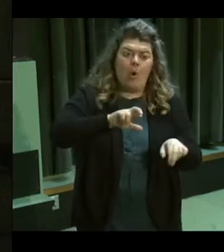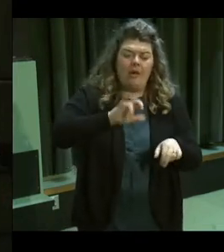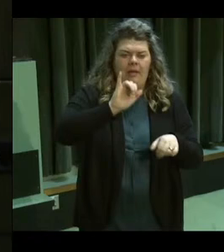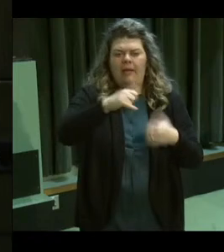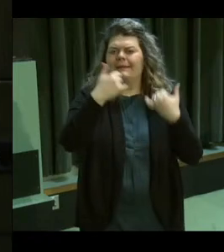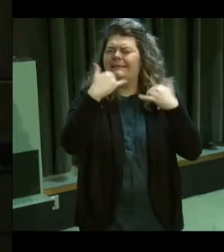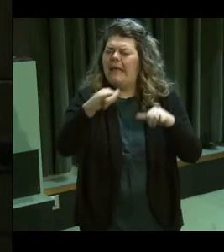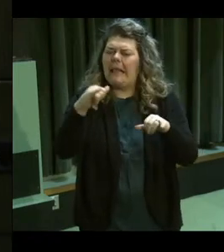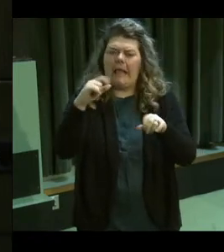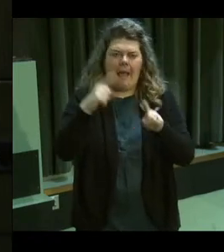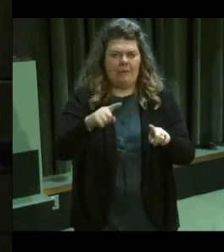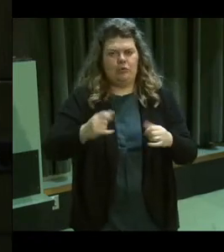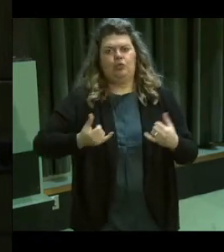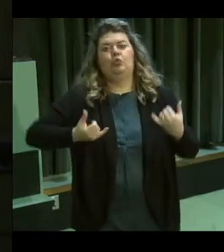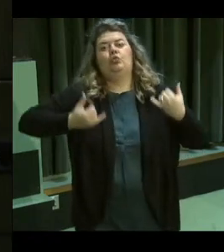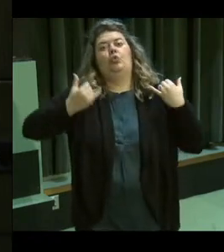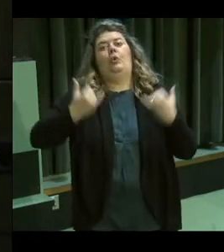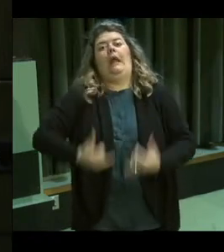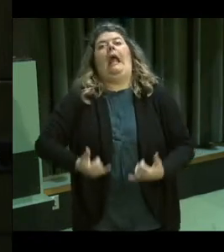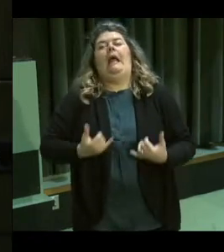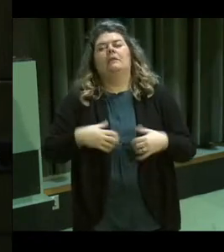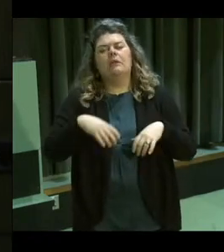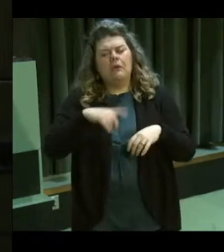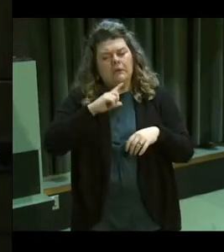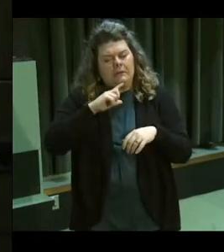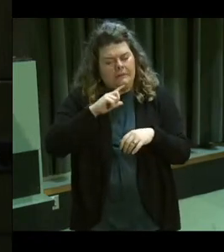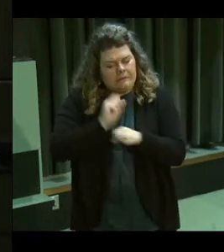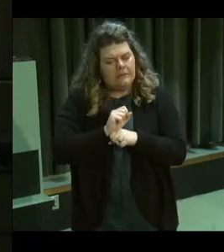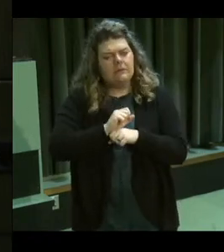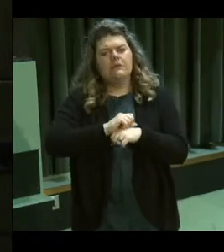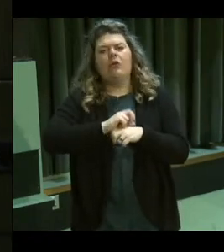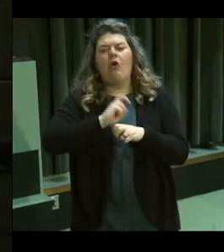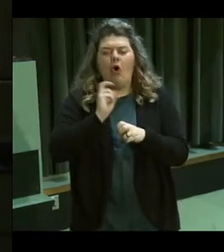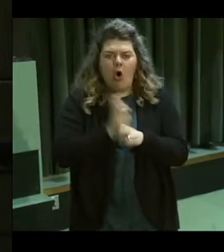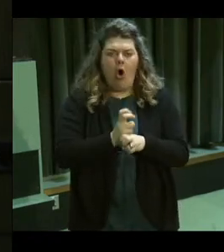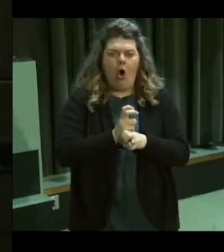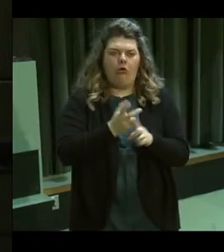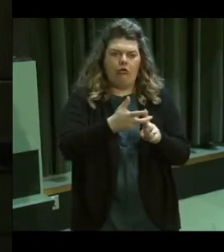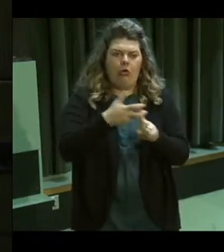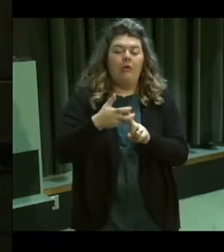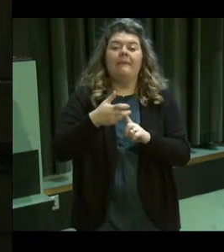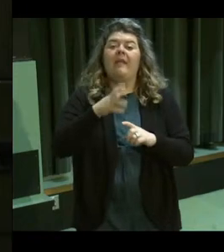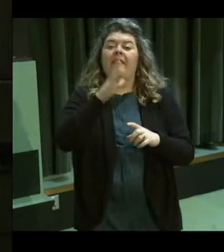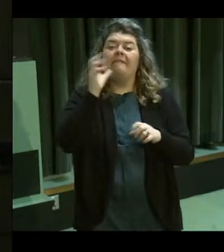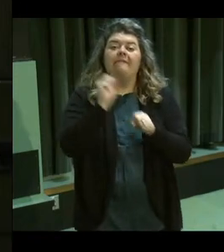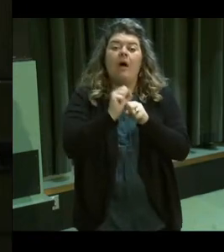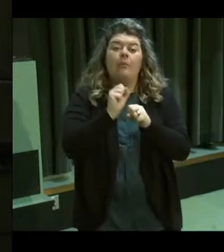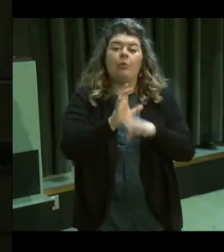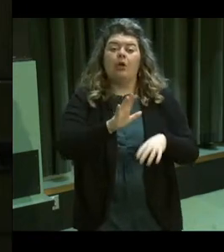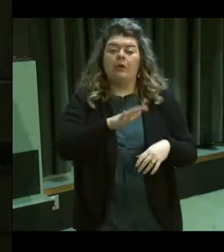happens to this day. So it's